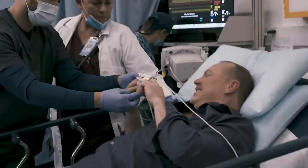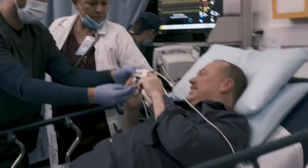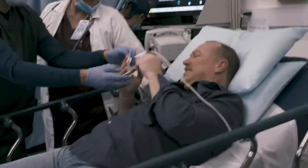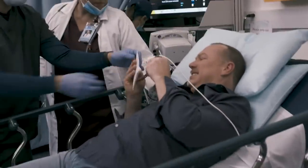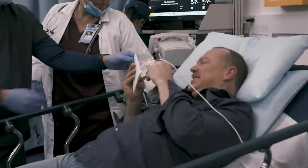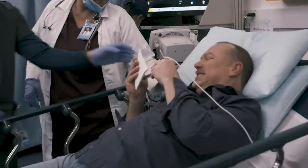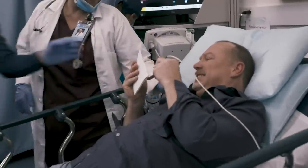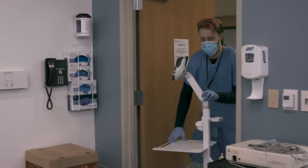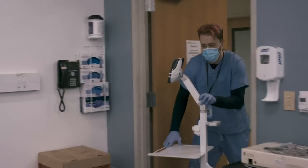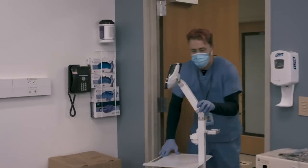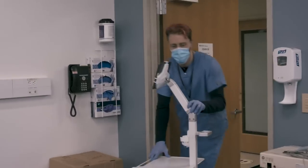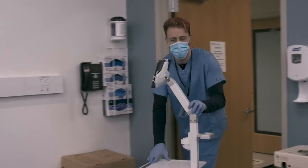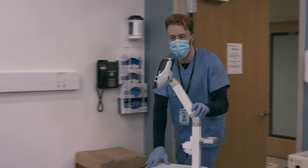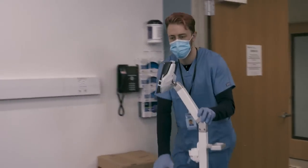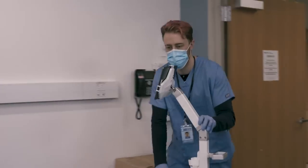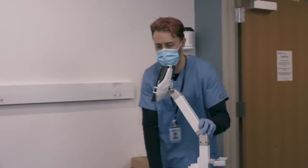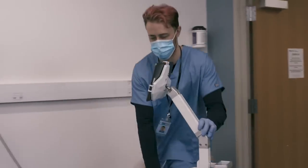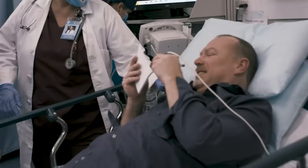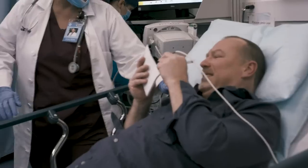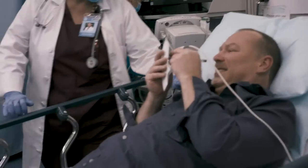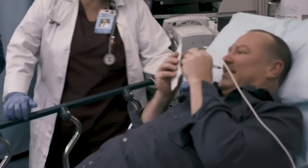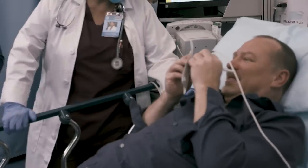Found it! Someone left it in the hallway.